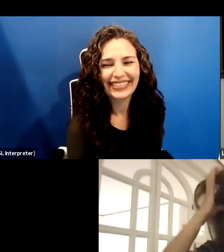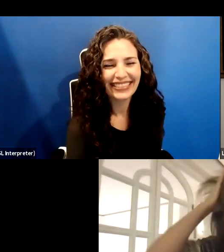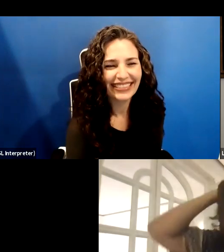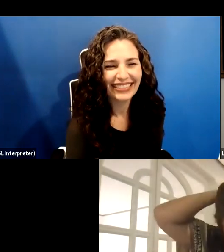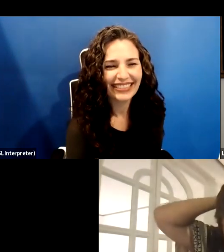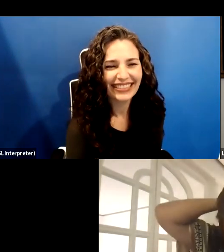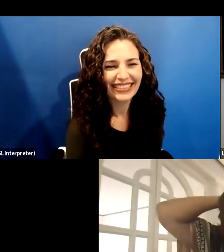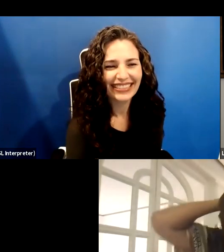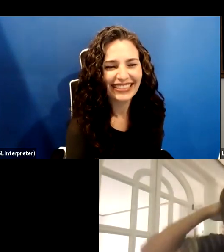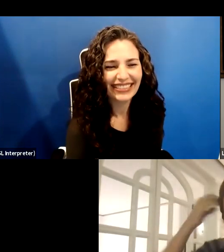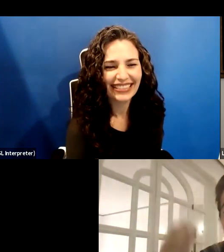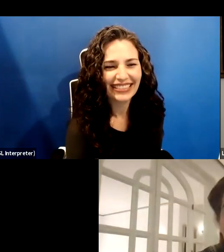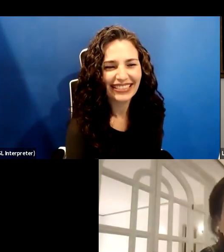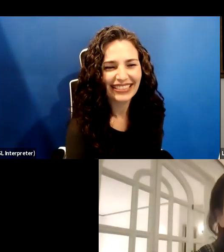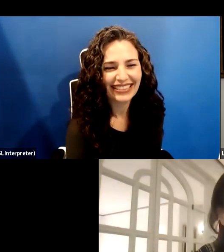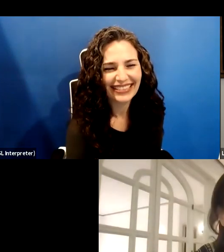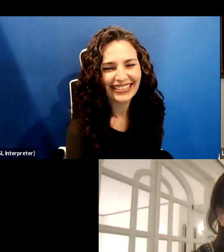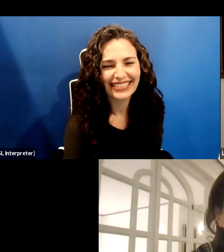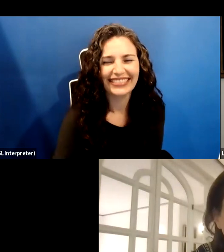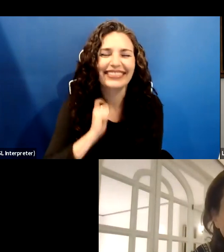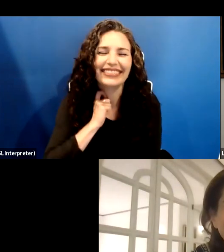Oh, you got to unmute.